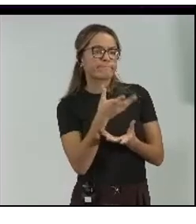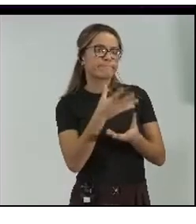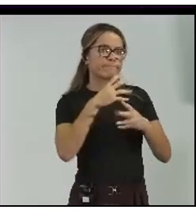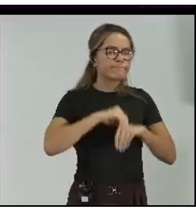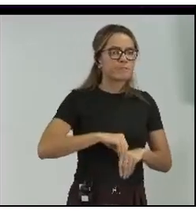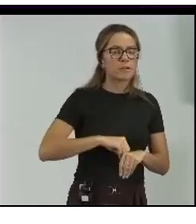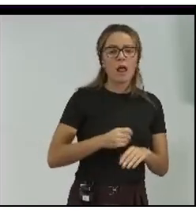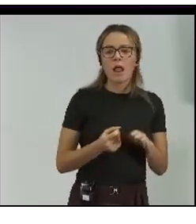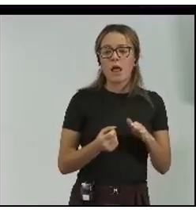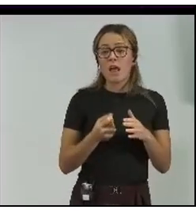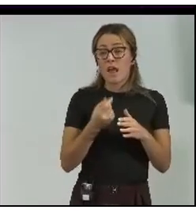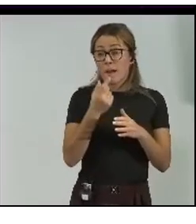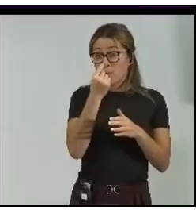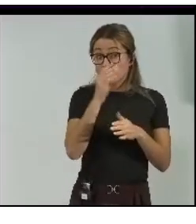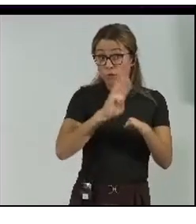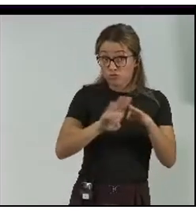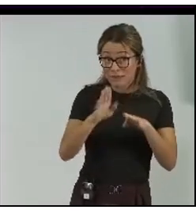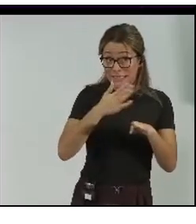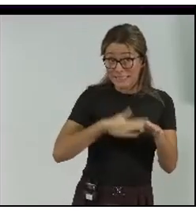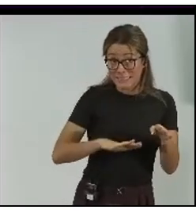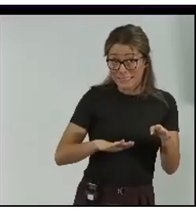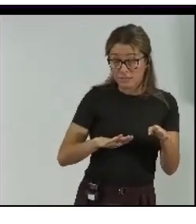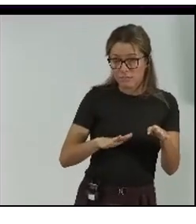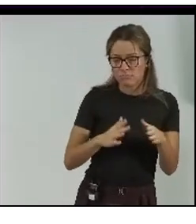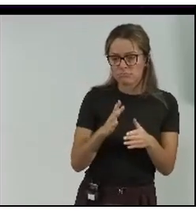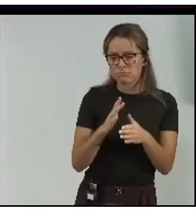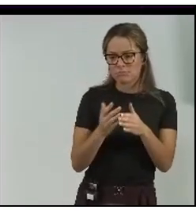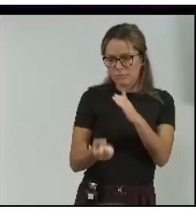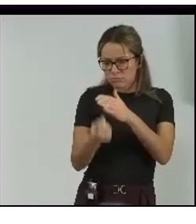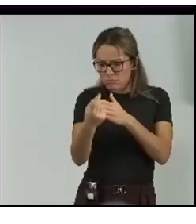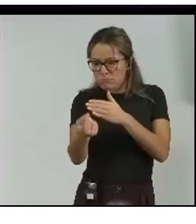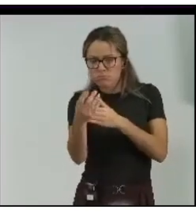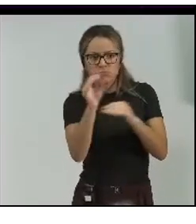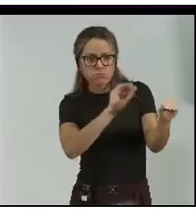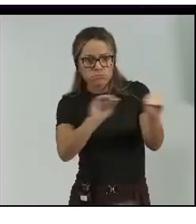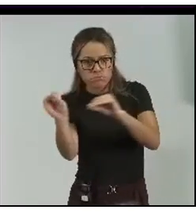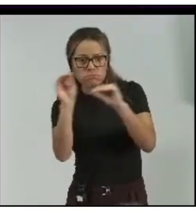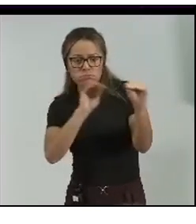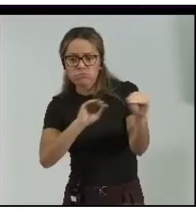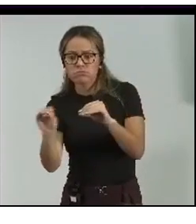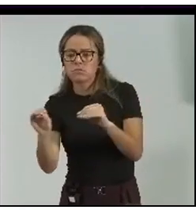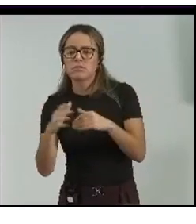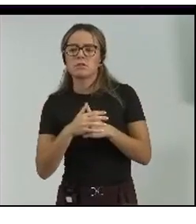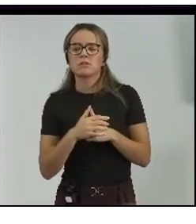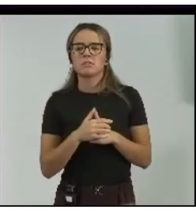as it's required, as elements are coming up. We never want to be the people who we are.